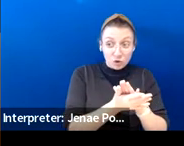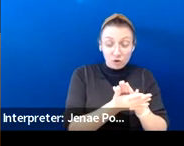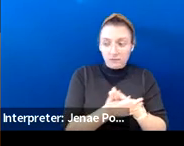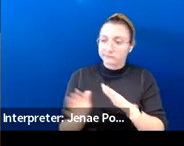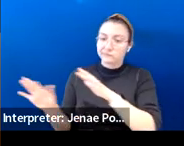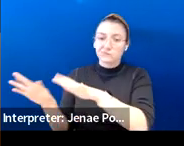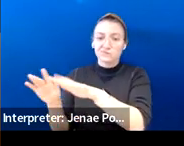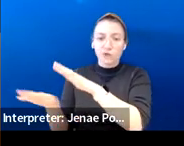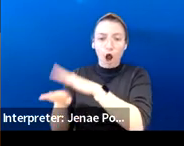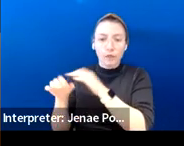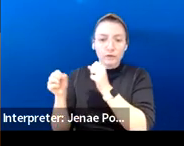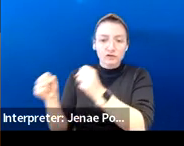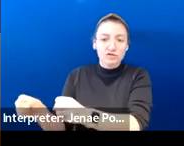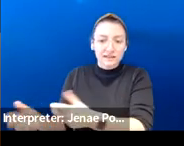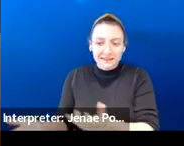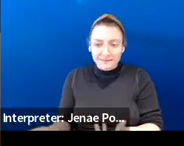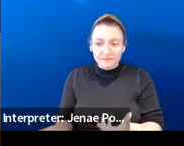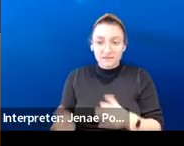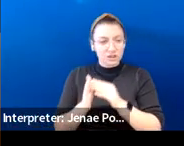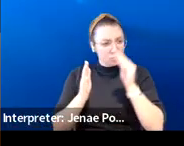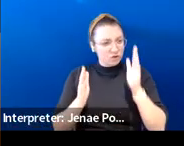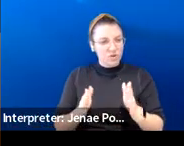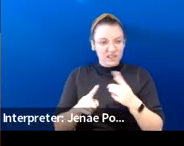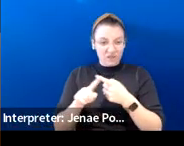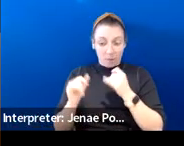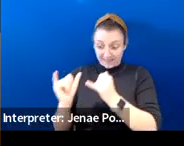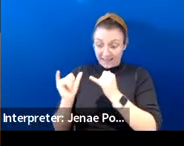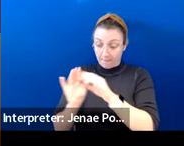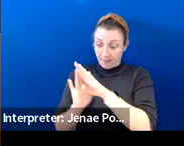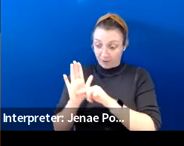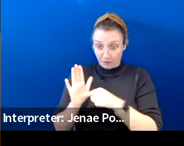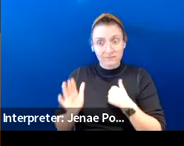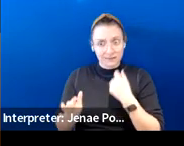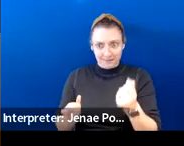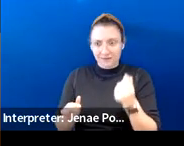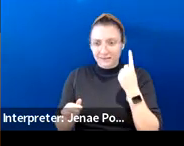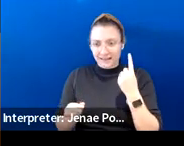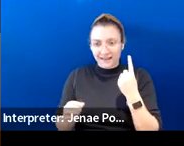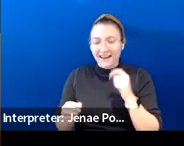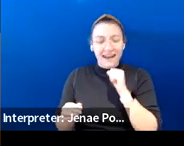So students who I guess come from that type of background, I can understand that it's more than just a day of school